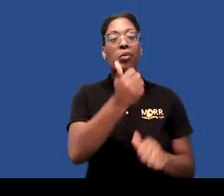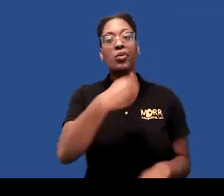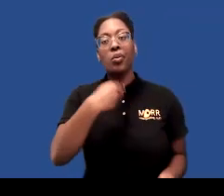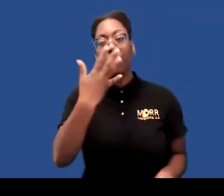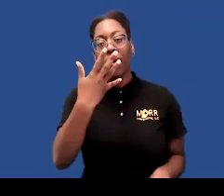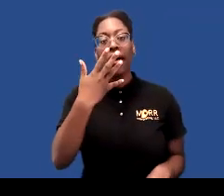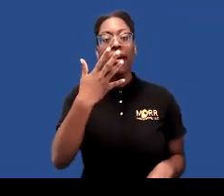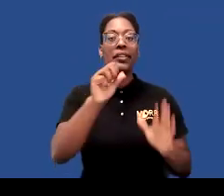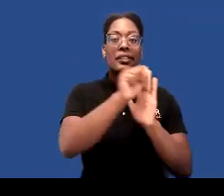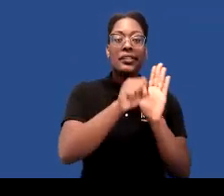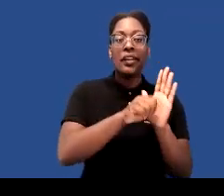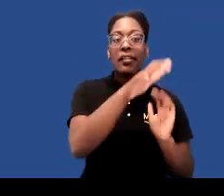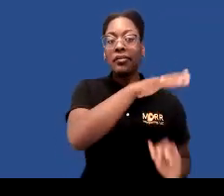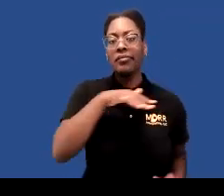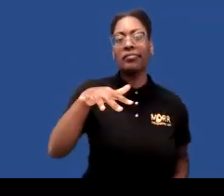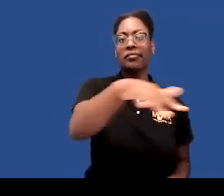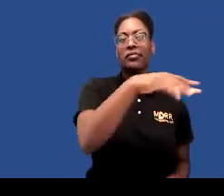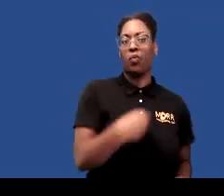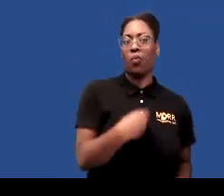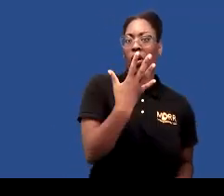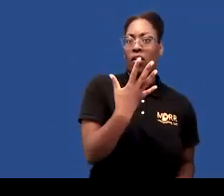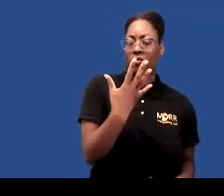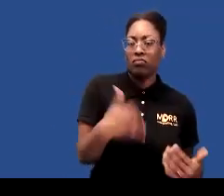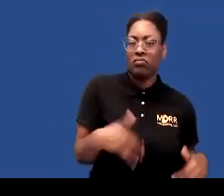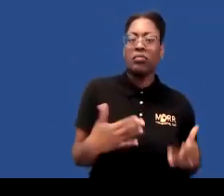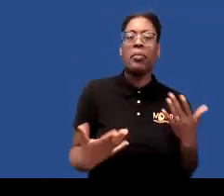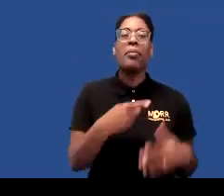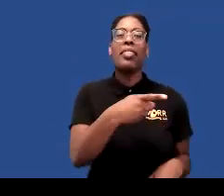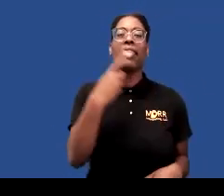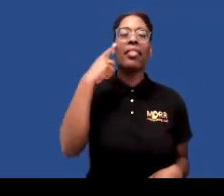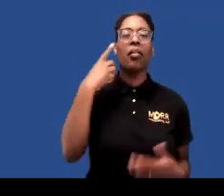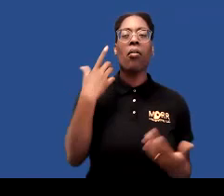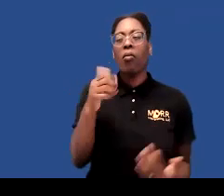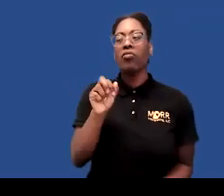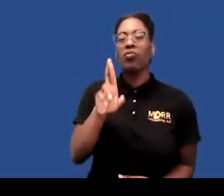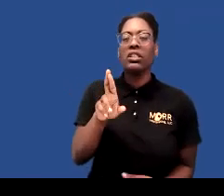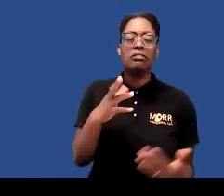"might believe antiracism is something "you do a very small percentage of the time.